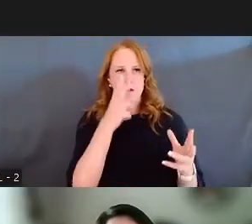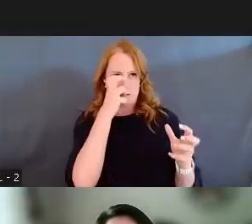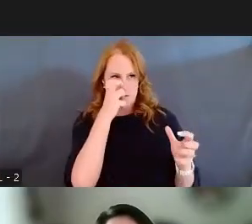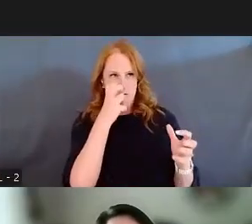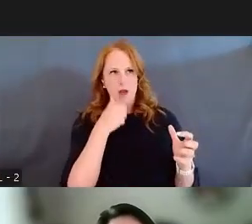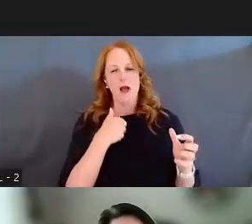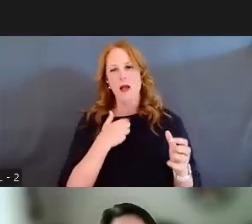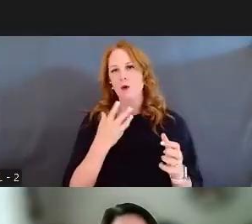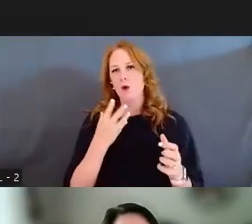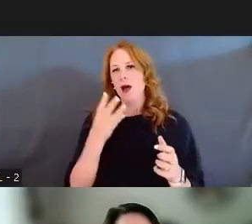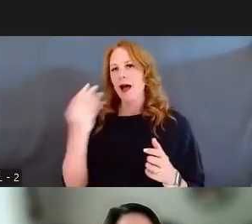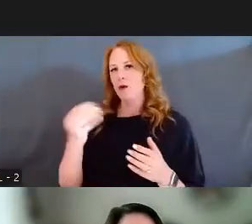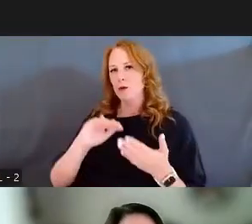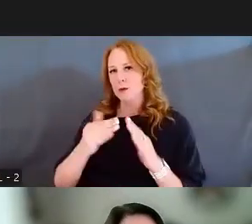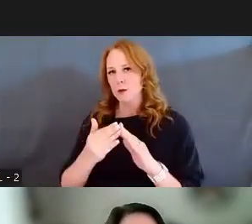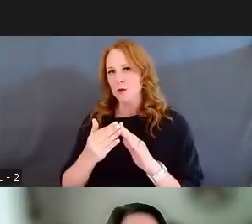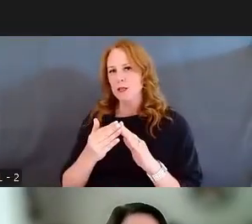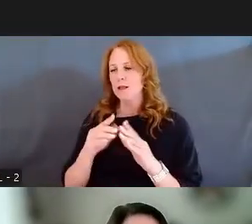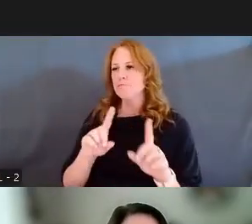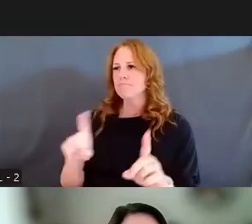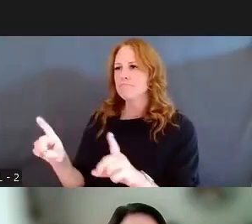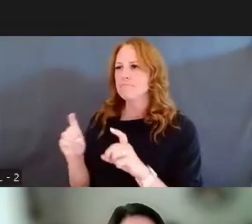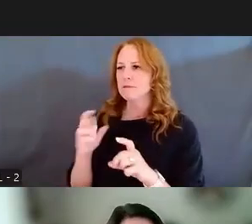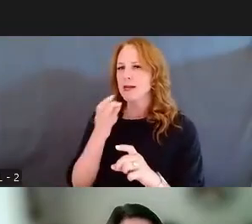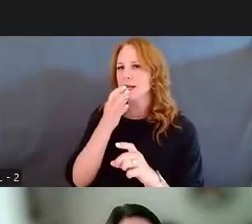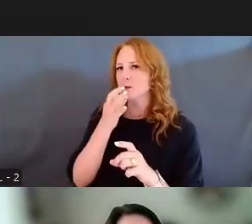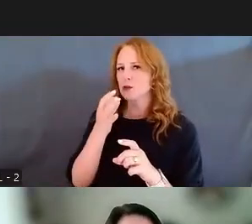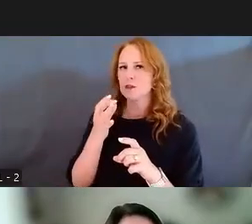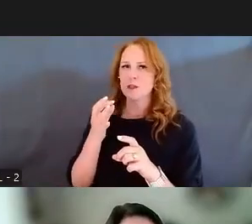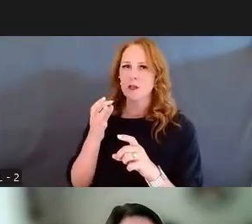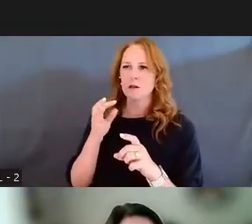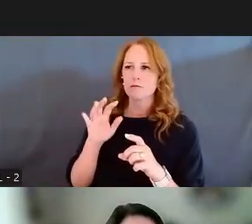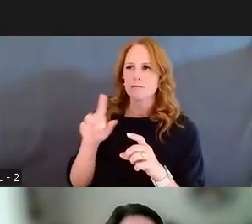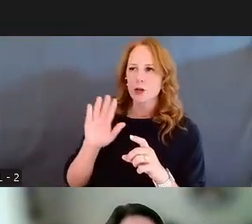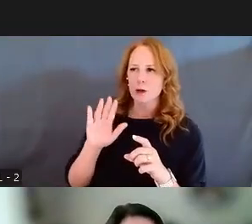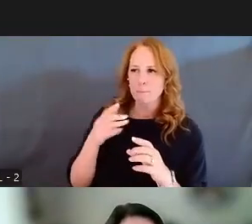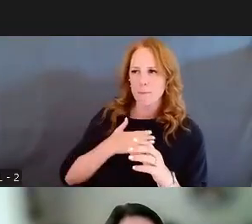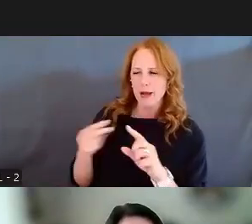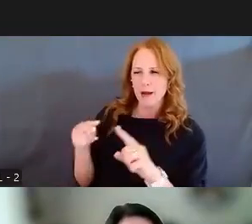to ask experts to give me their opinion of my viewpoint and the options I was presenting as